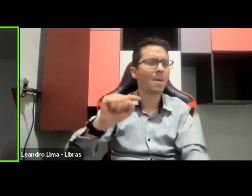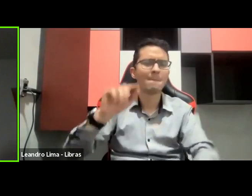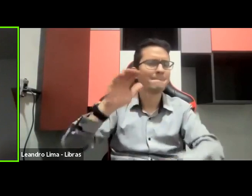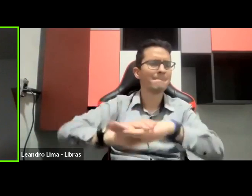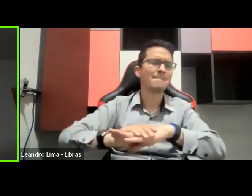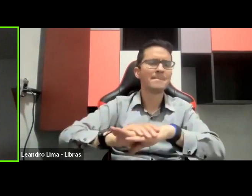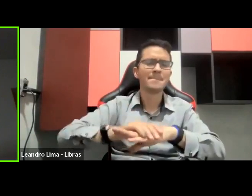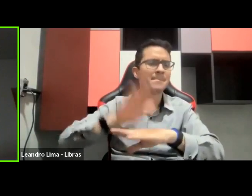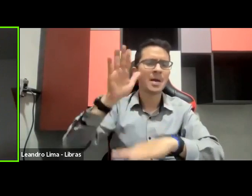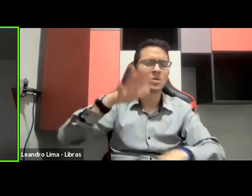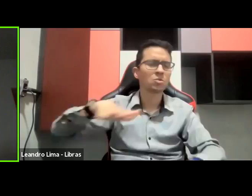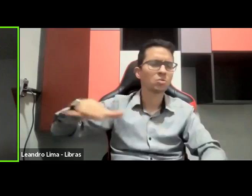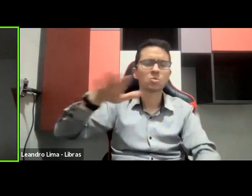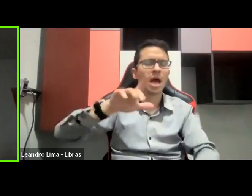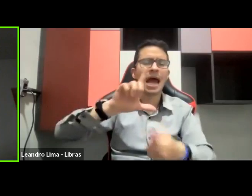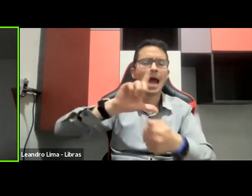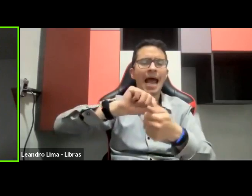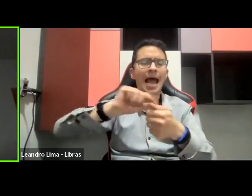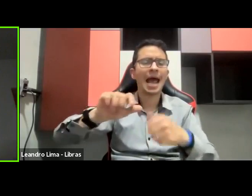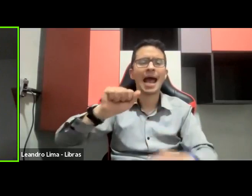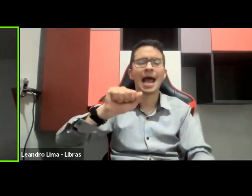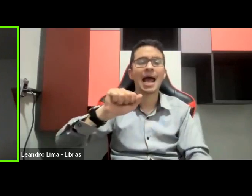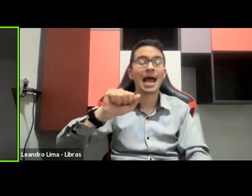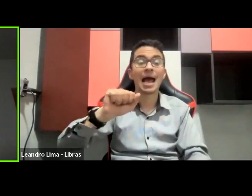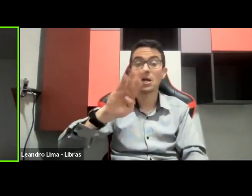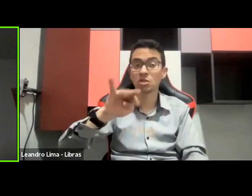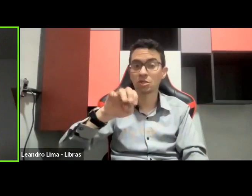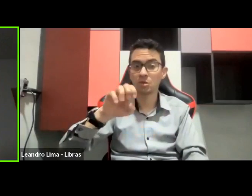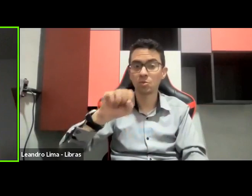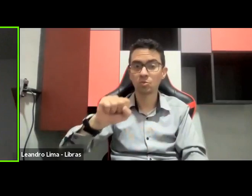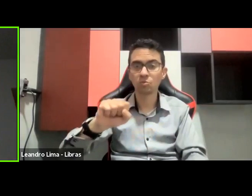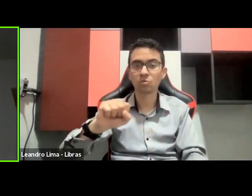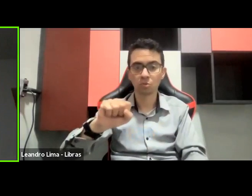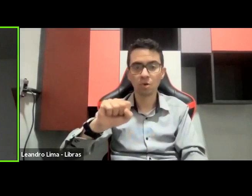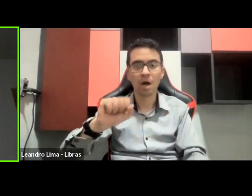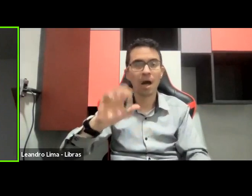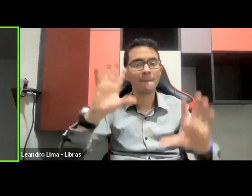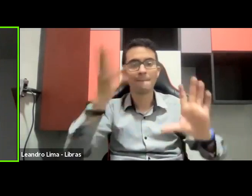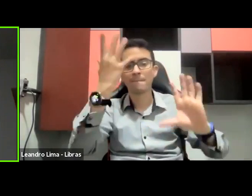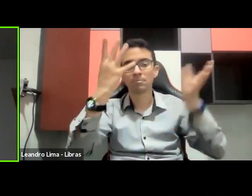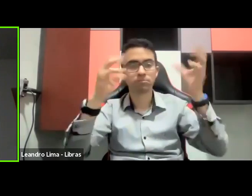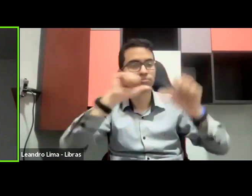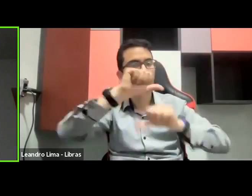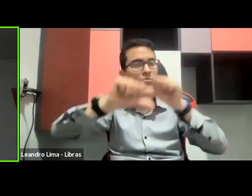paper papers or of the climate change.